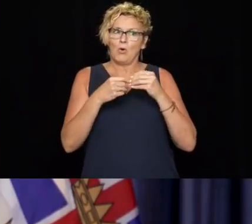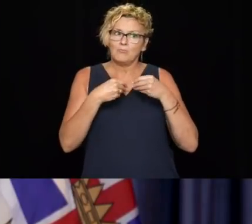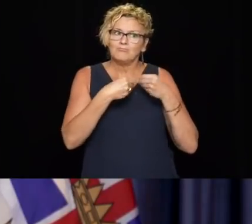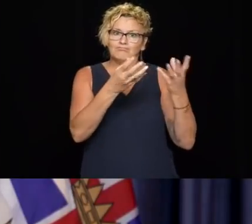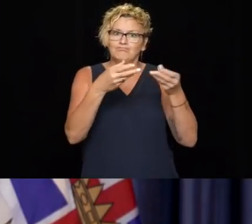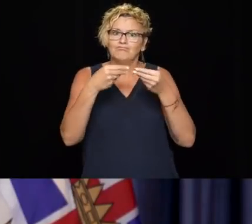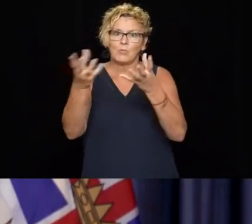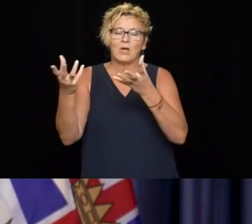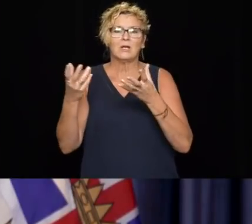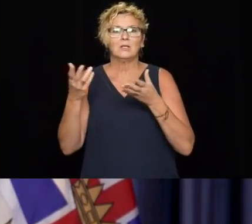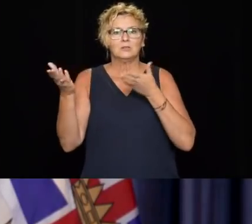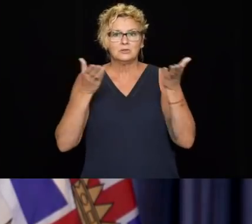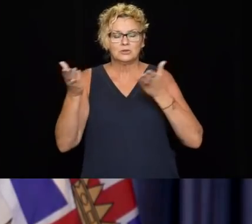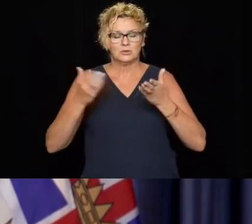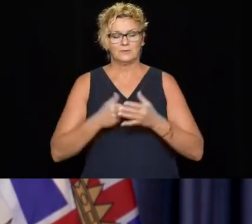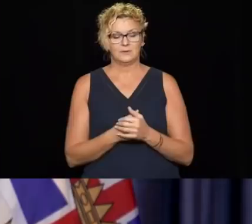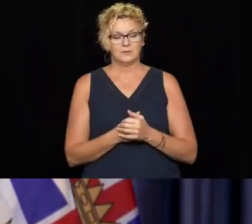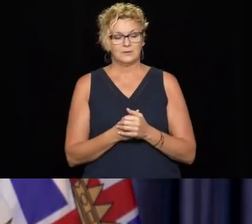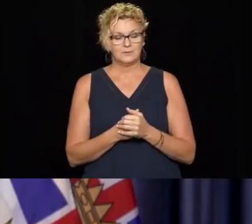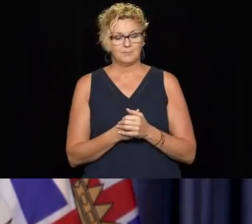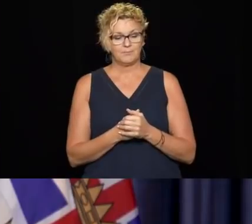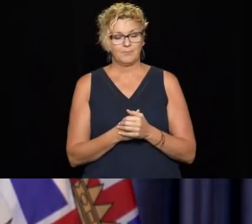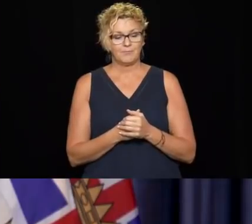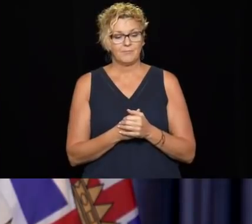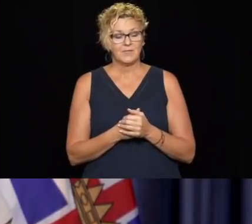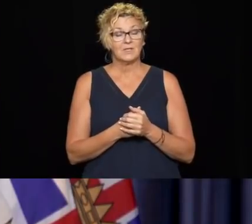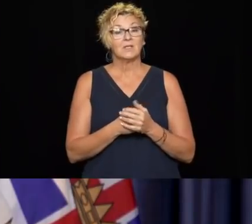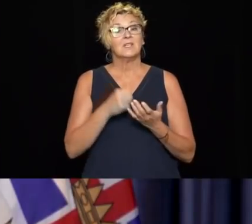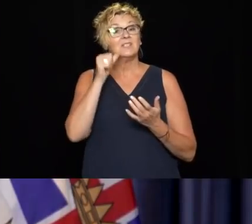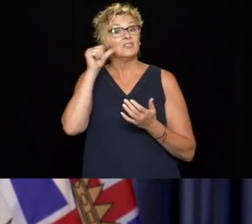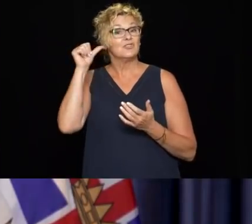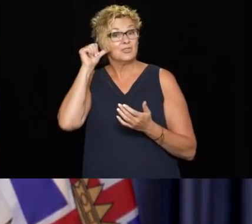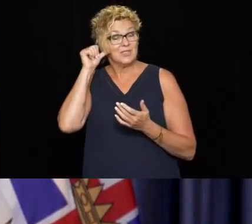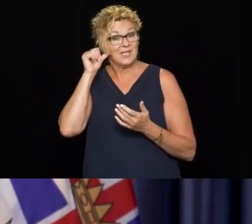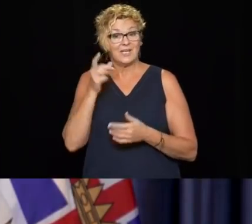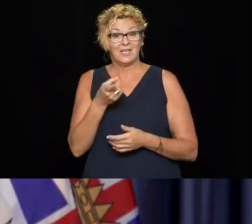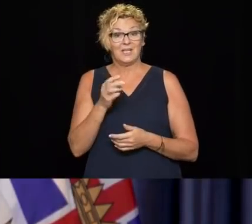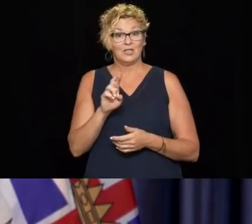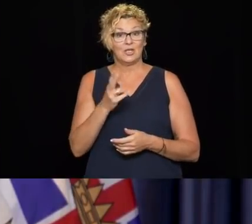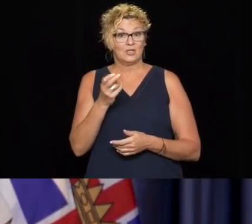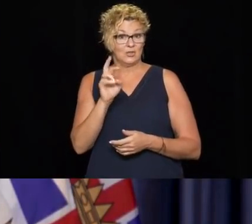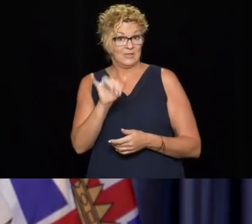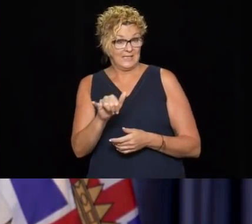British Colombia. This of course is a major step forward as we